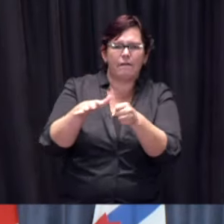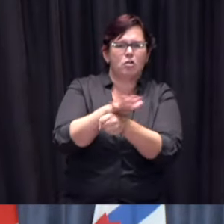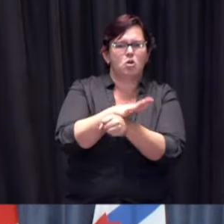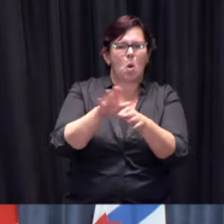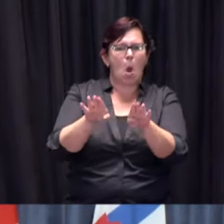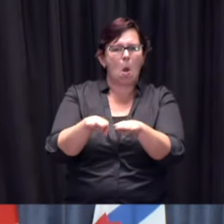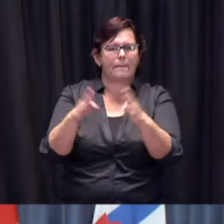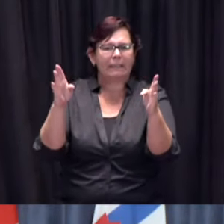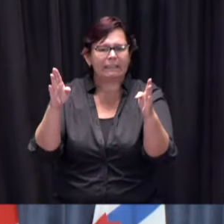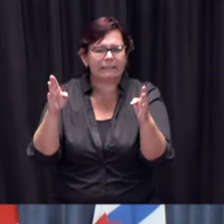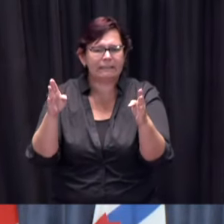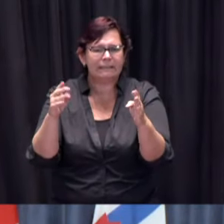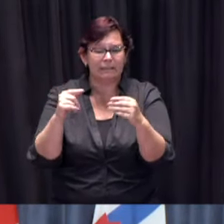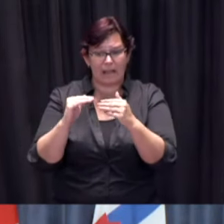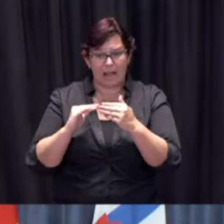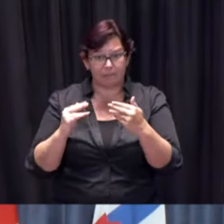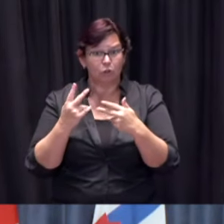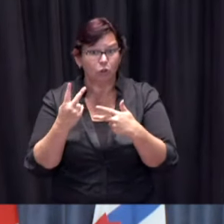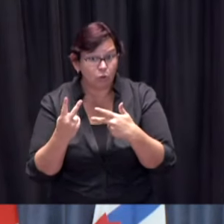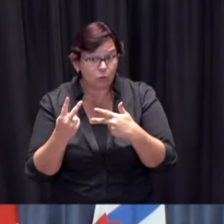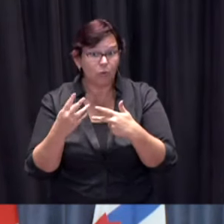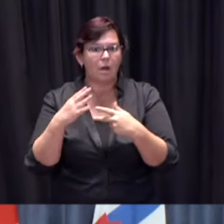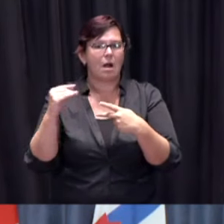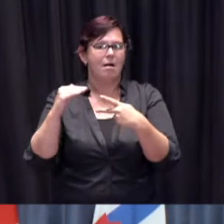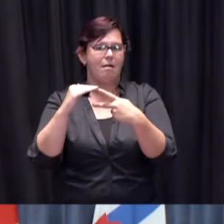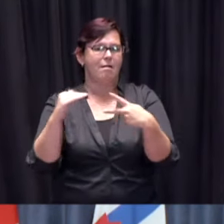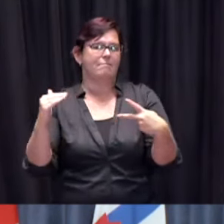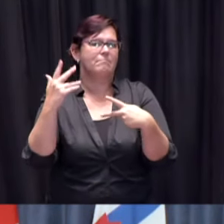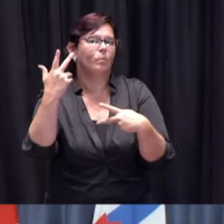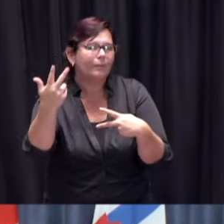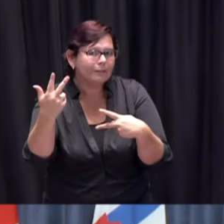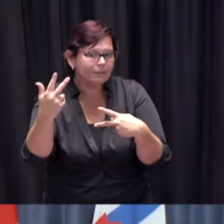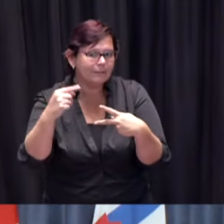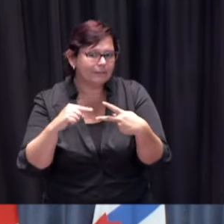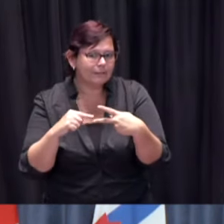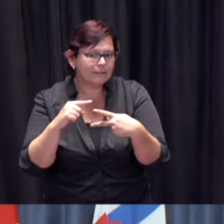certainly as we work towards phase three. I think we all have to recognize that as